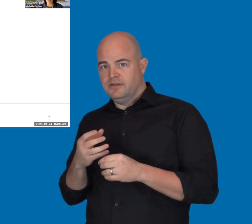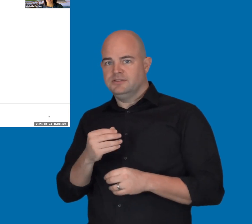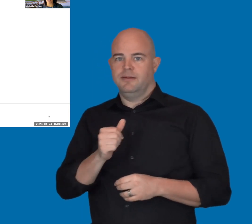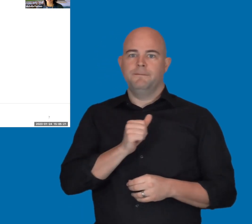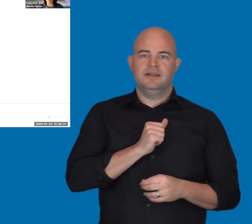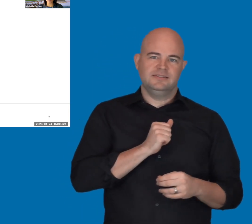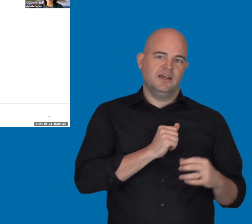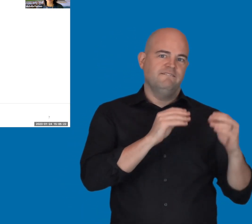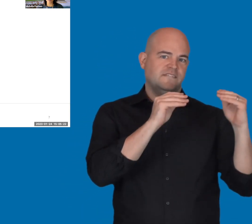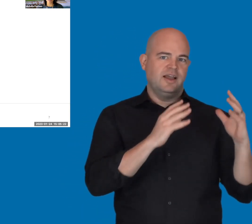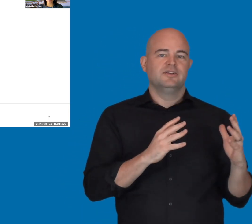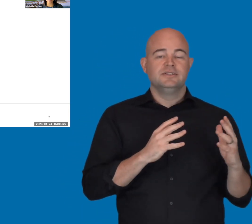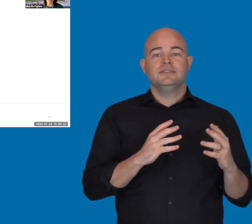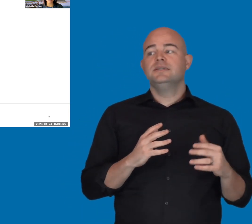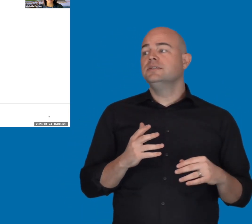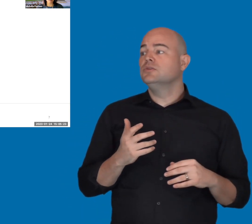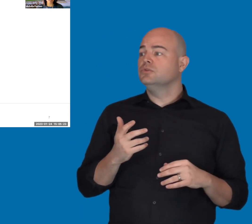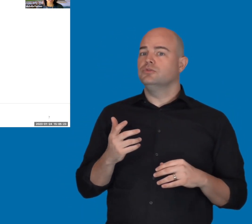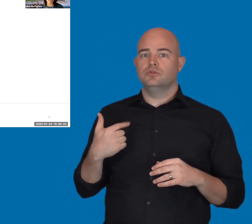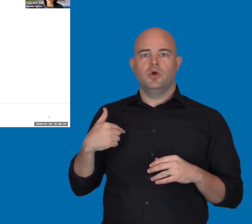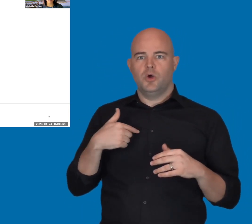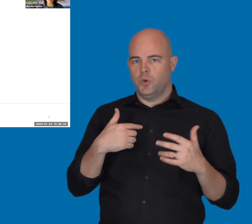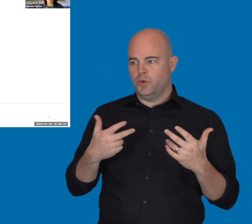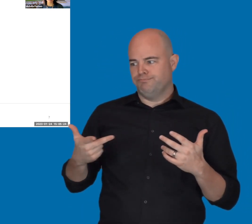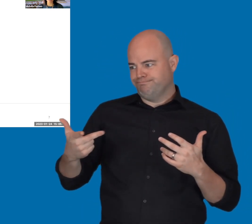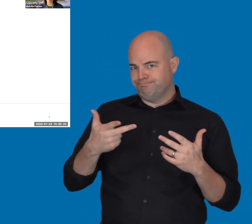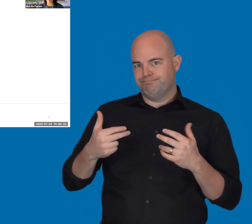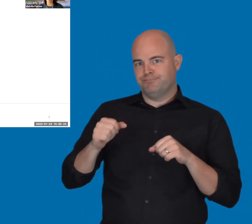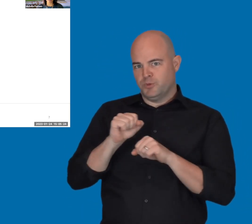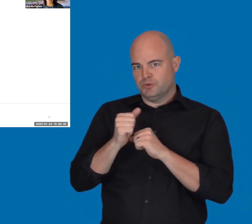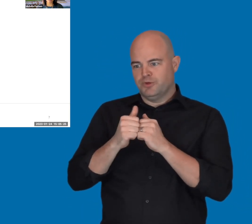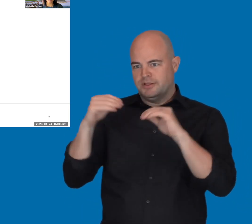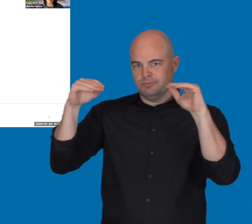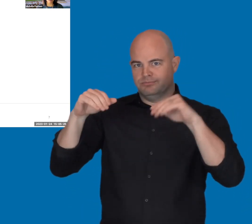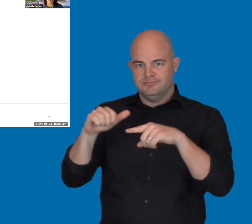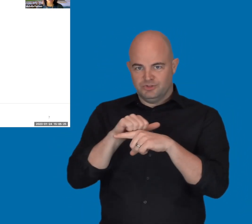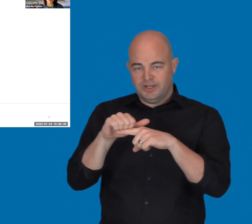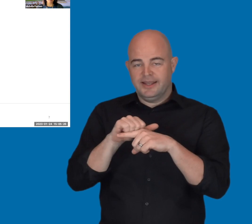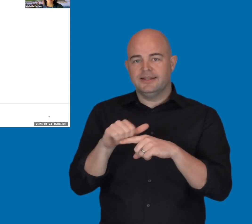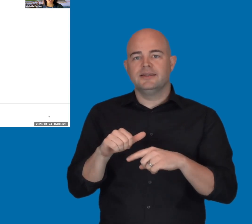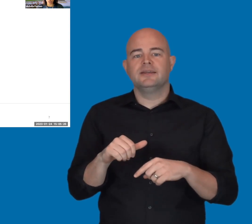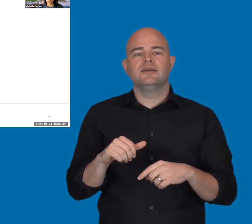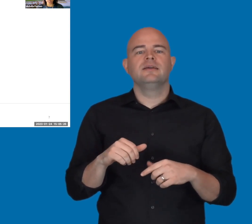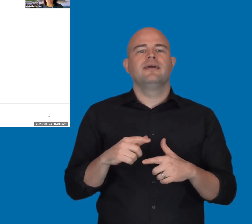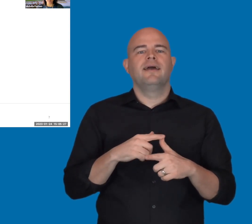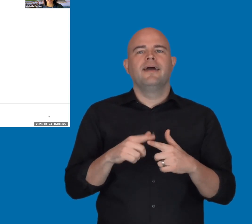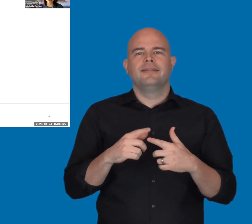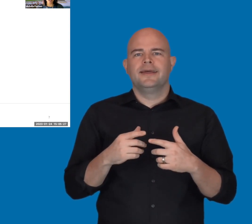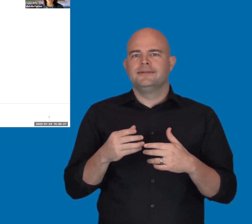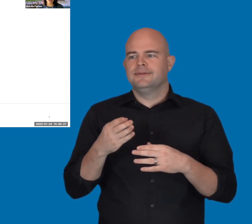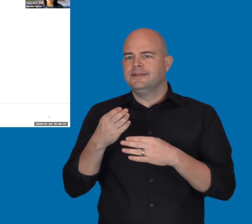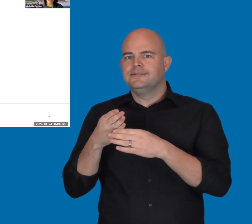So, that was a -- we thought was a good opportunity. Next slide. Thank you. So, definitely some hurdles.